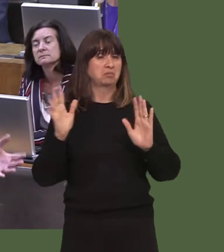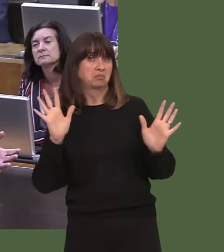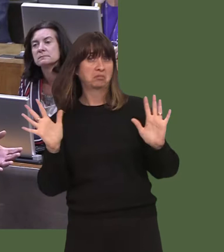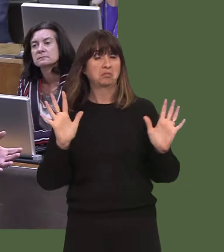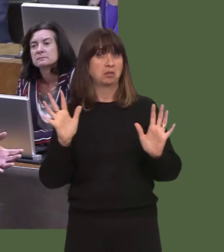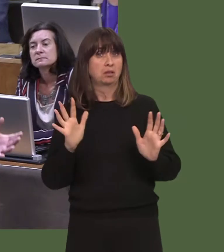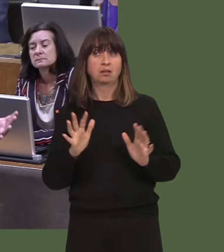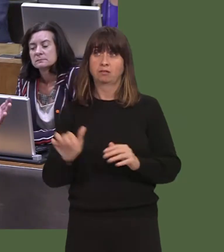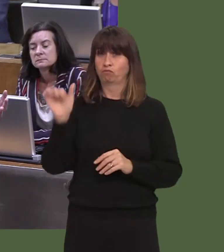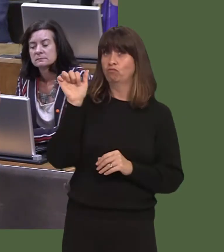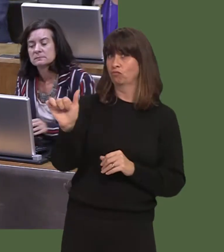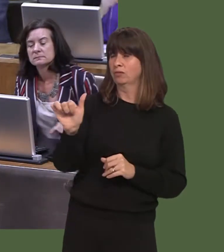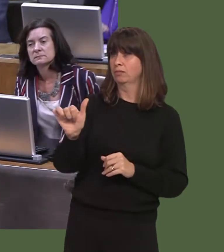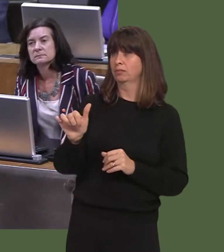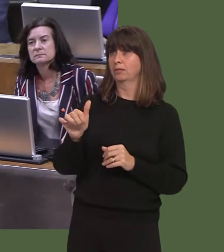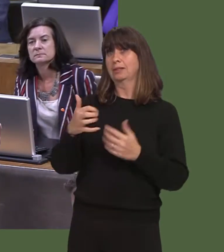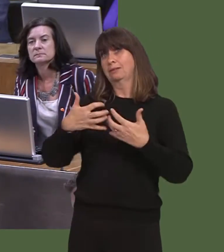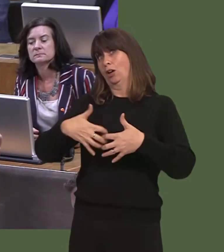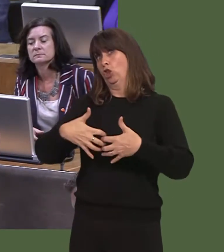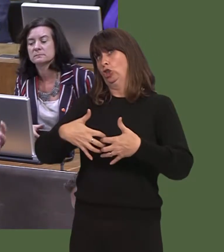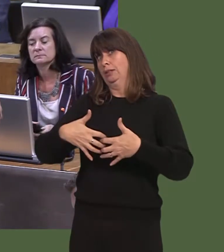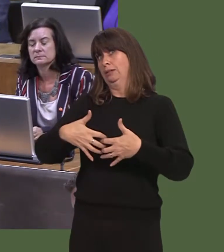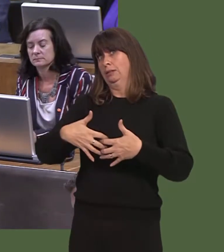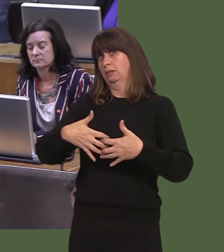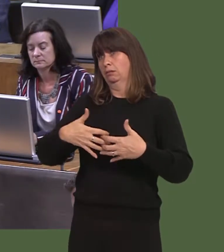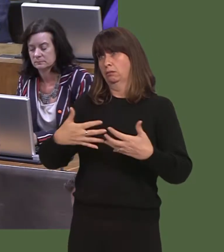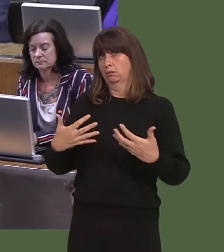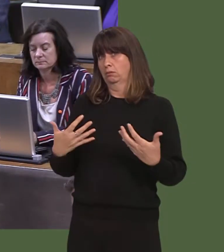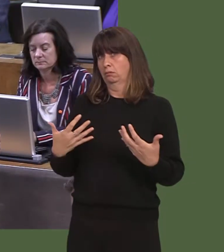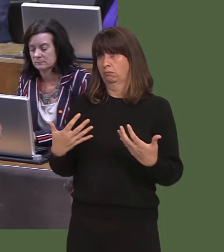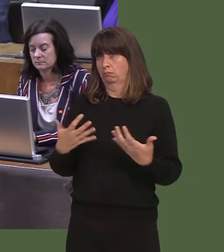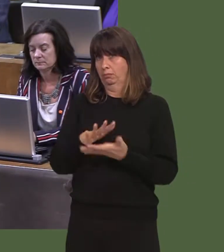he's absolutely right to say that, with technology now, there is ample opportunity for us to